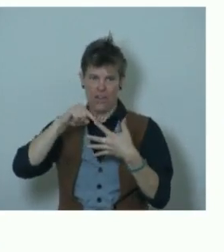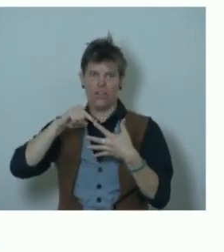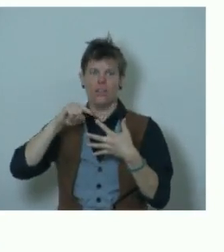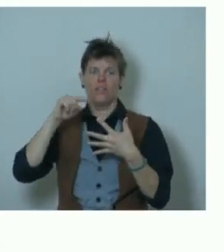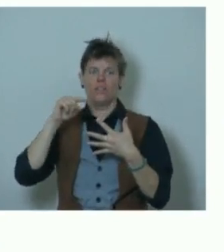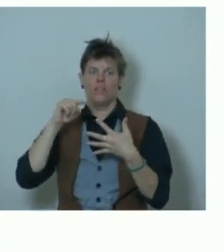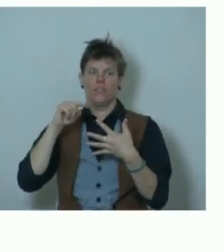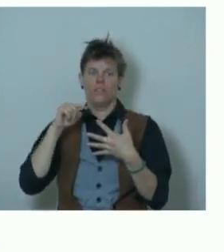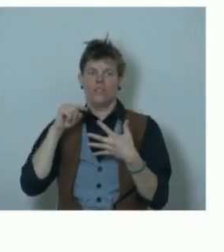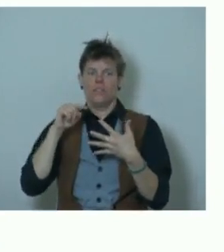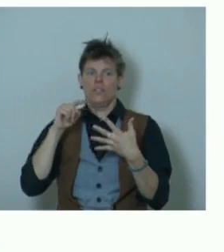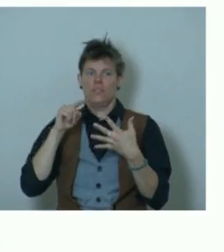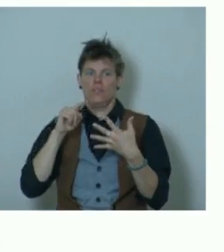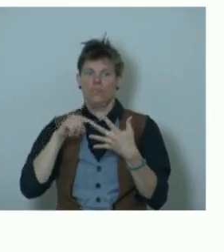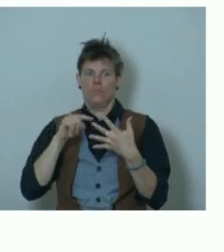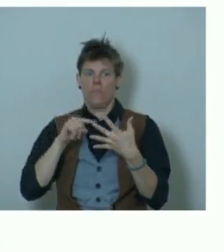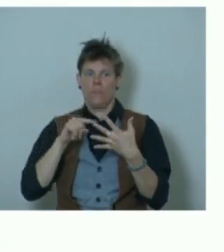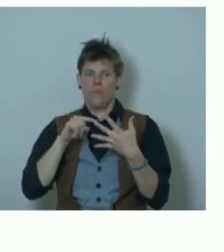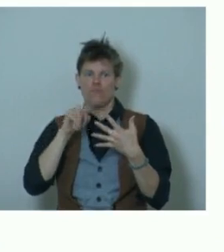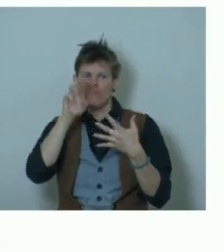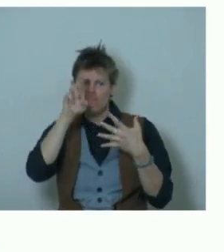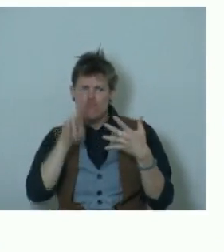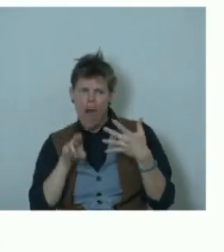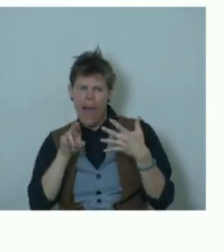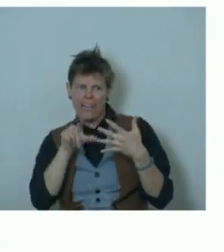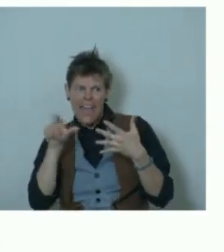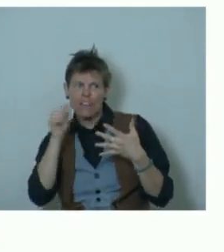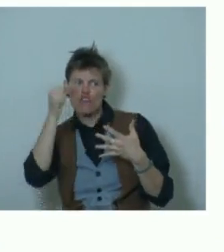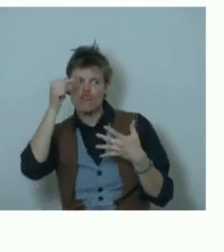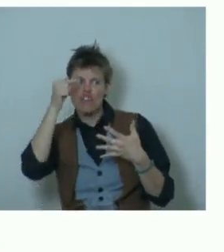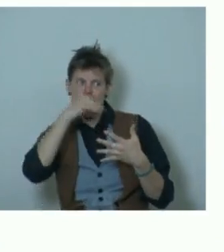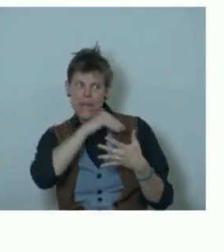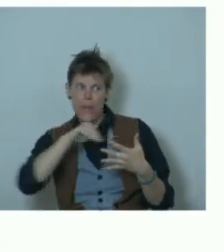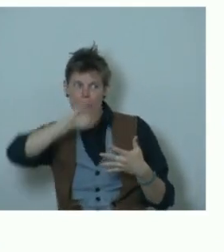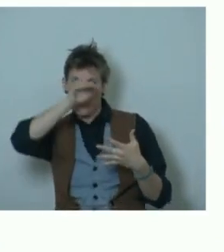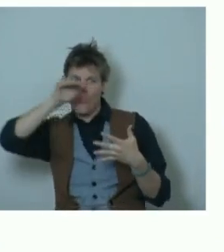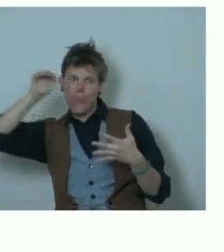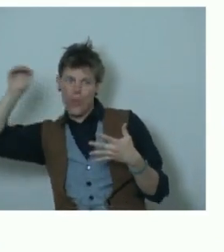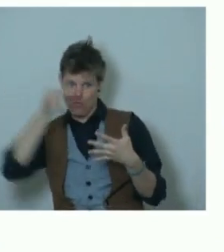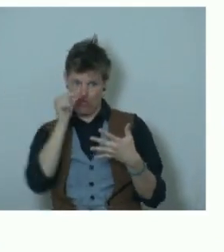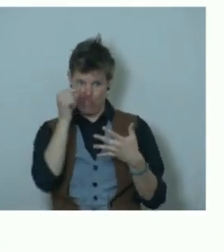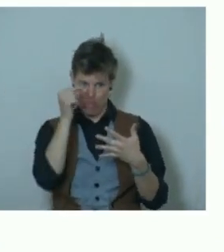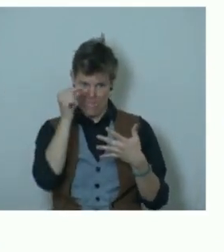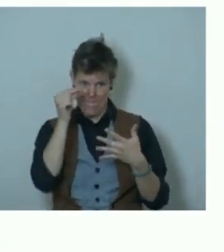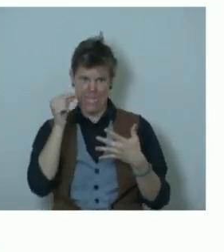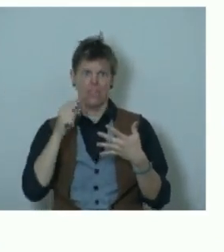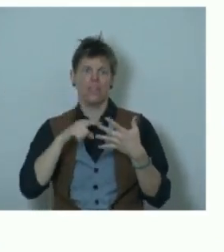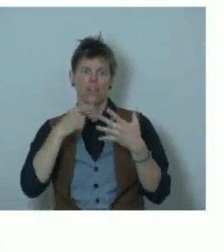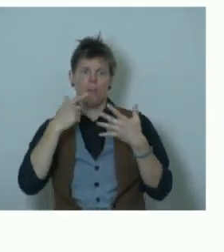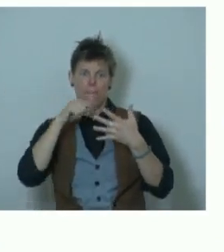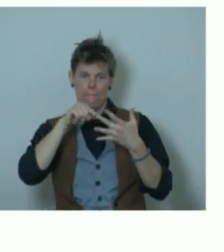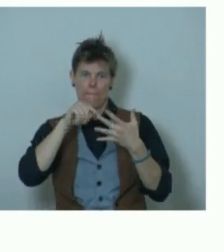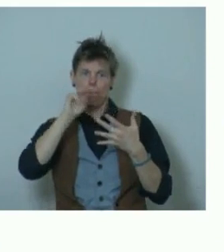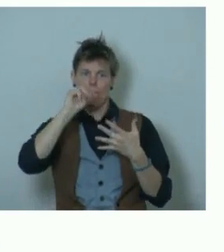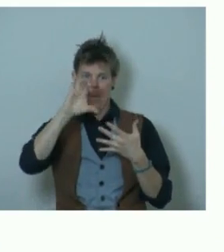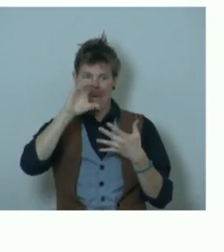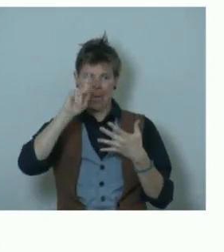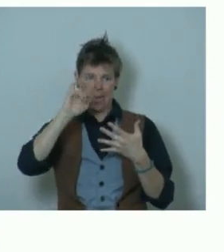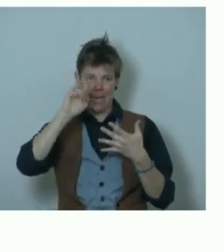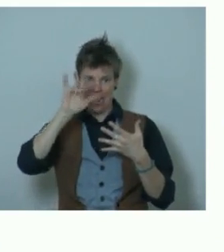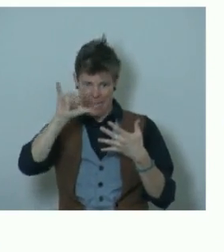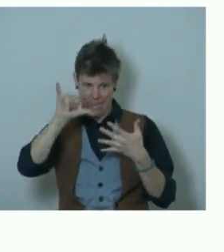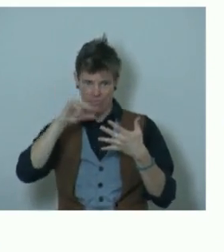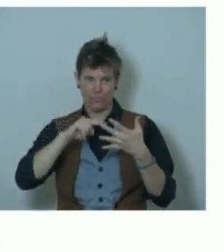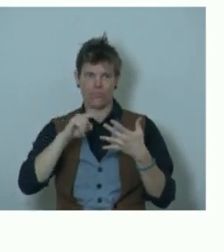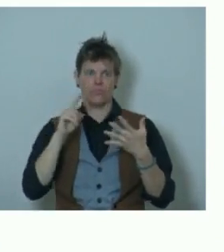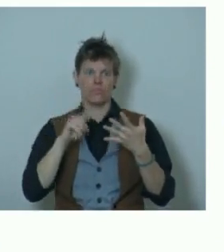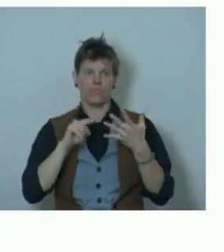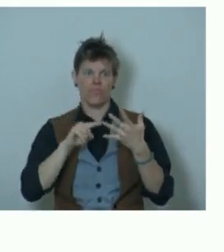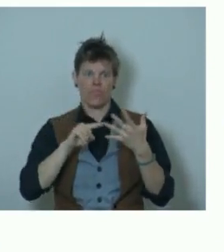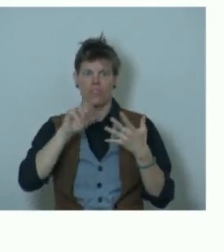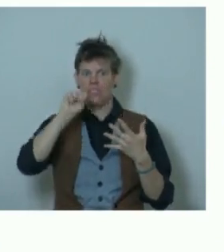IF YOU LOOK TO THE BLUE LINE, YOU CAN SEE SANTA FE COUNTY ON THE RIGHT -- THE BOTTOM LINE, GREEN.